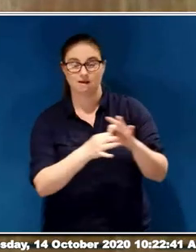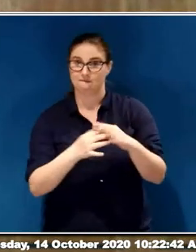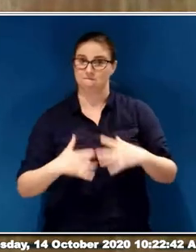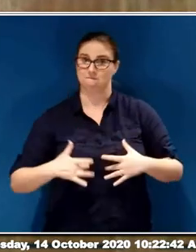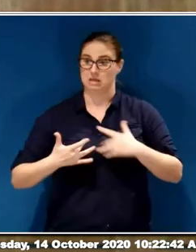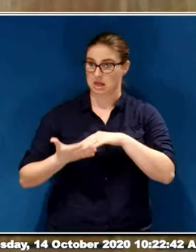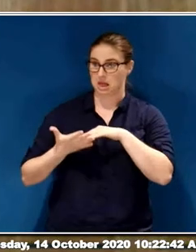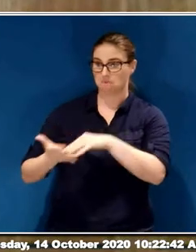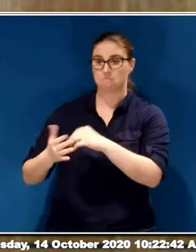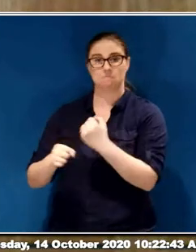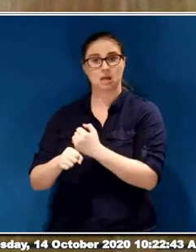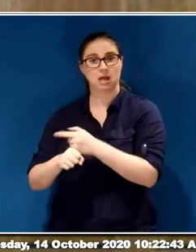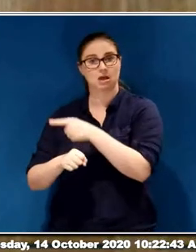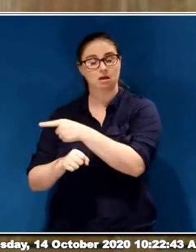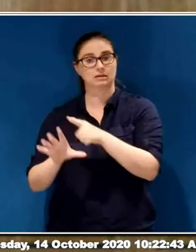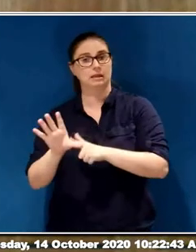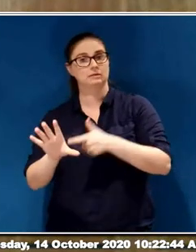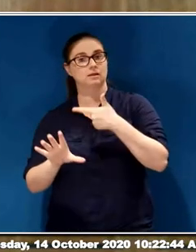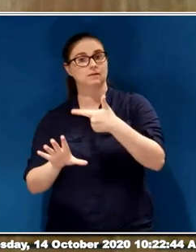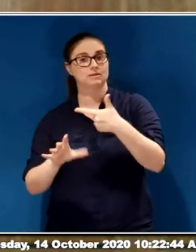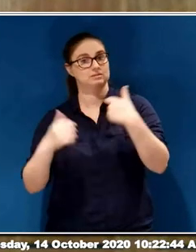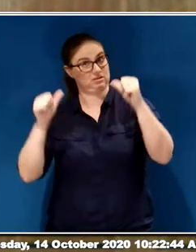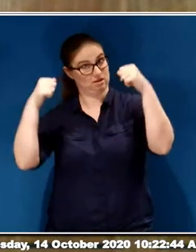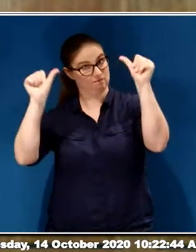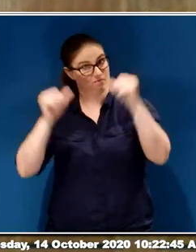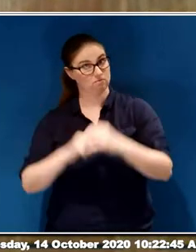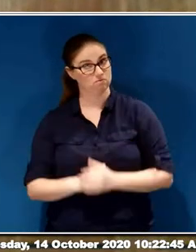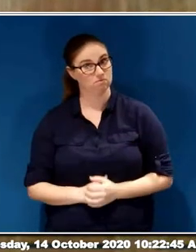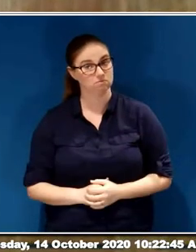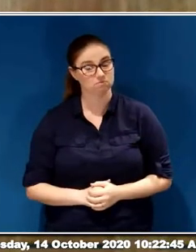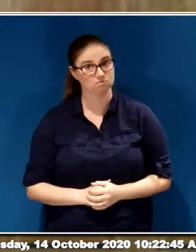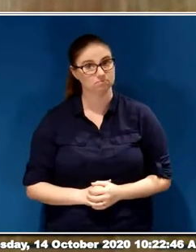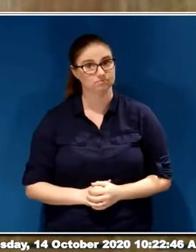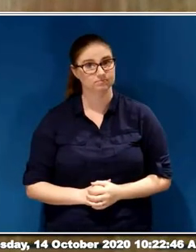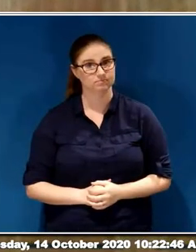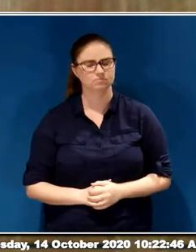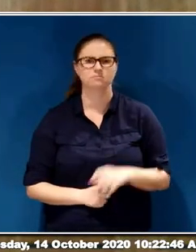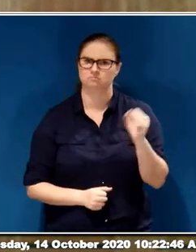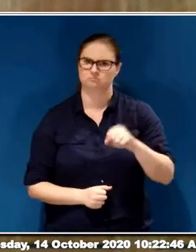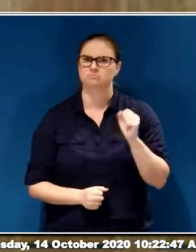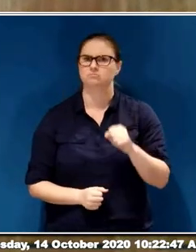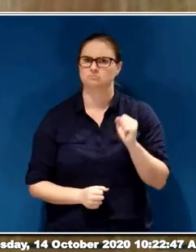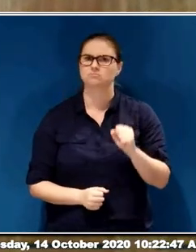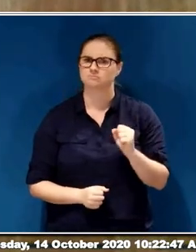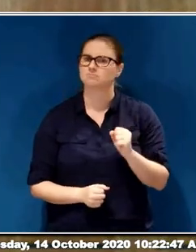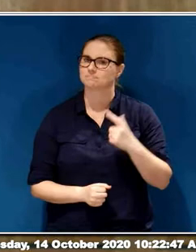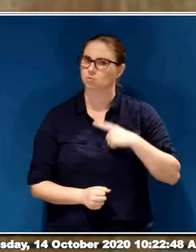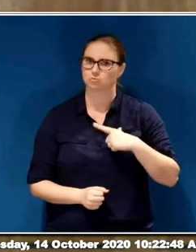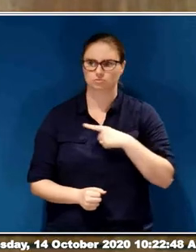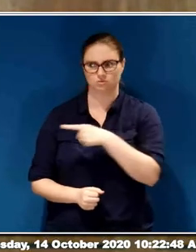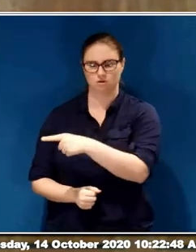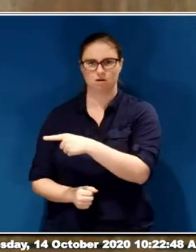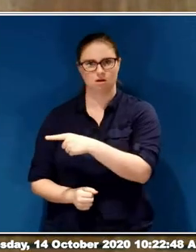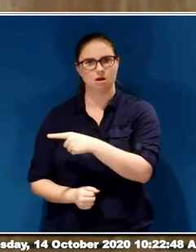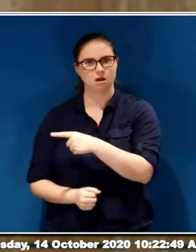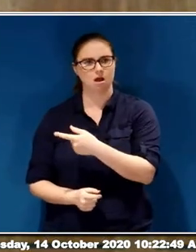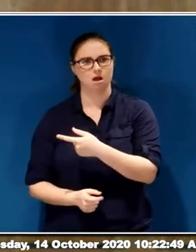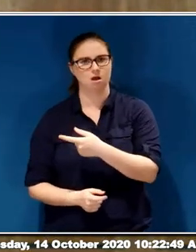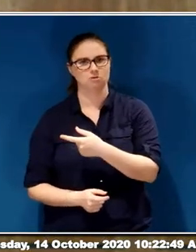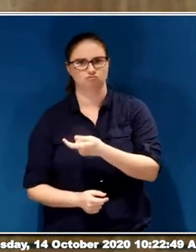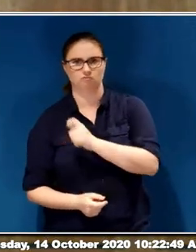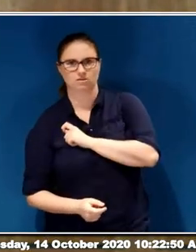Because he came to trust that they followed his plan or his plans.